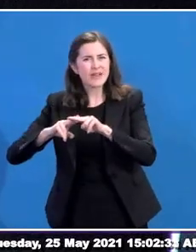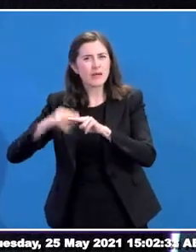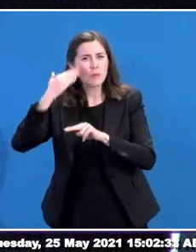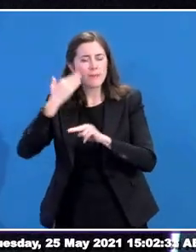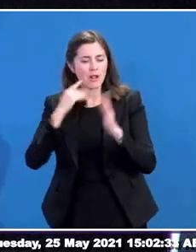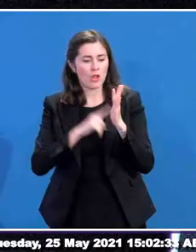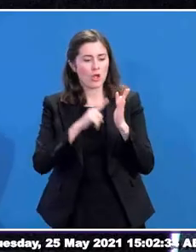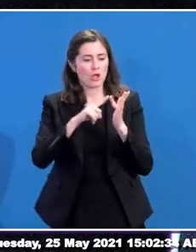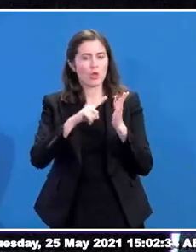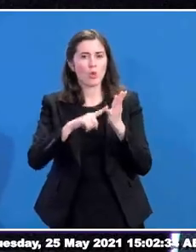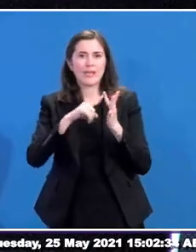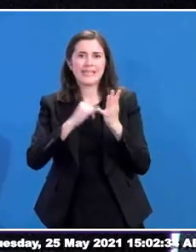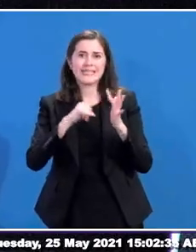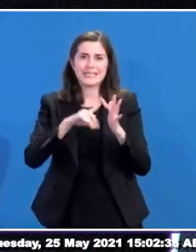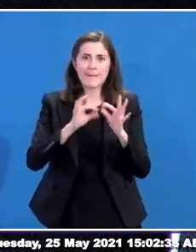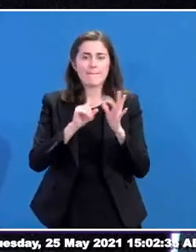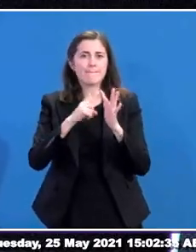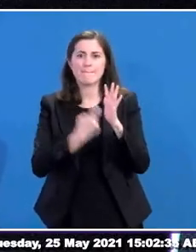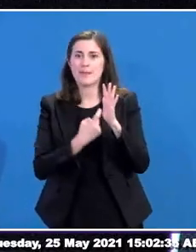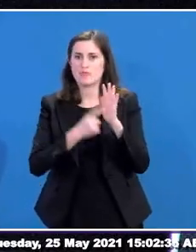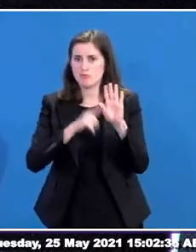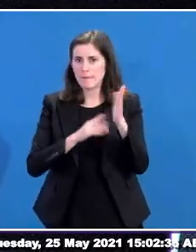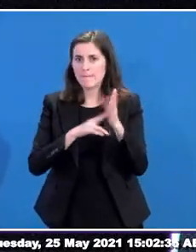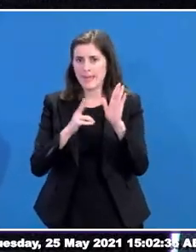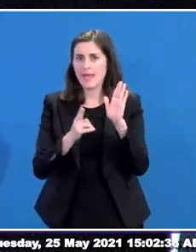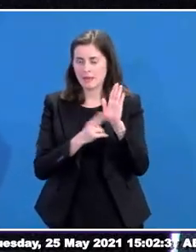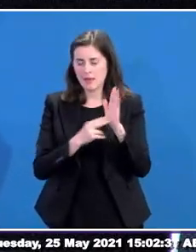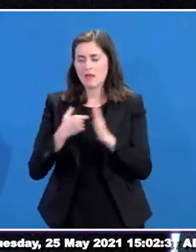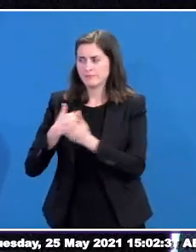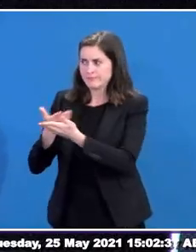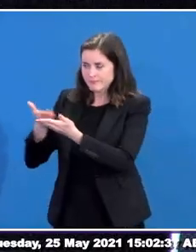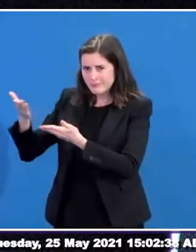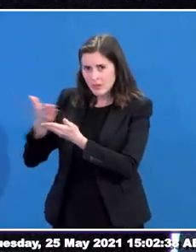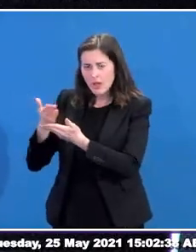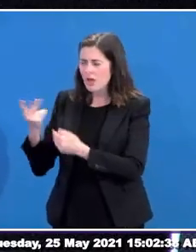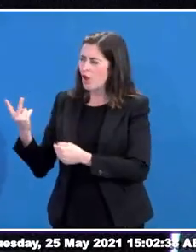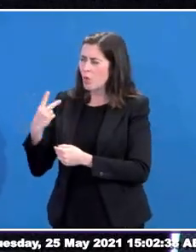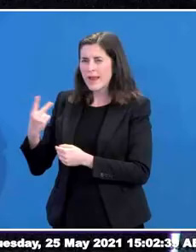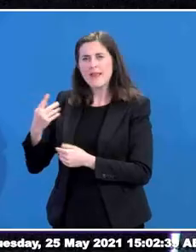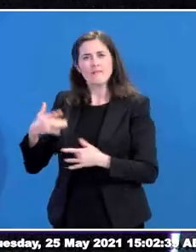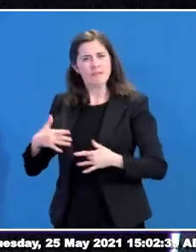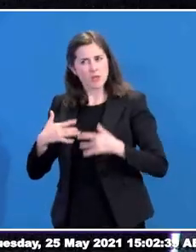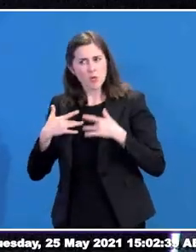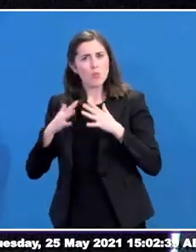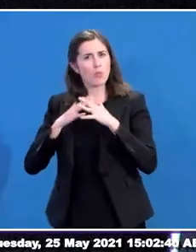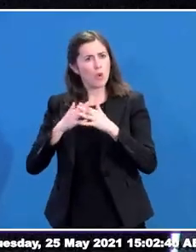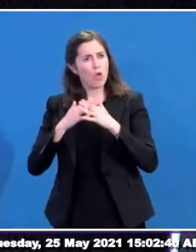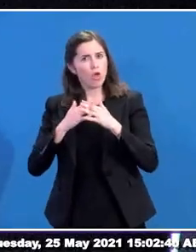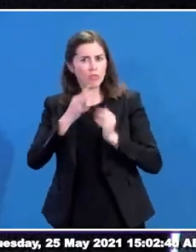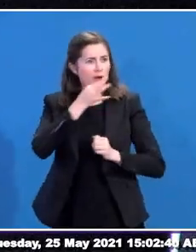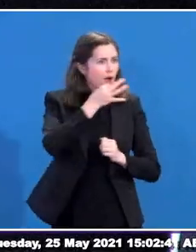decided that it would be a good exercise to ask the staff what they understood by